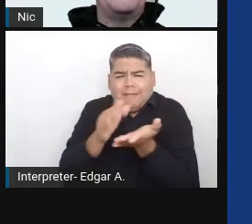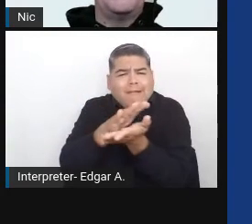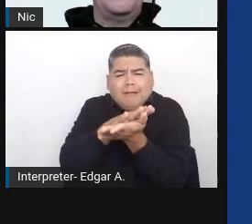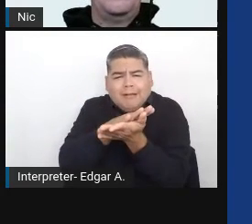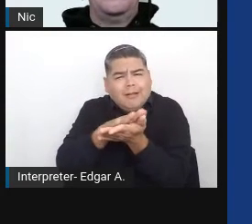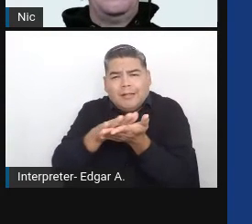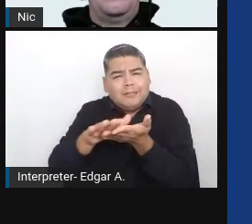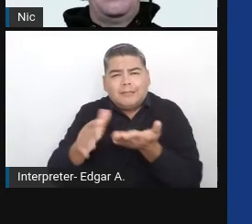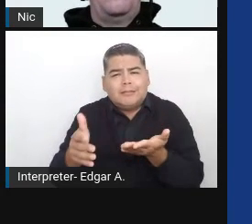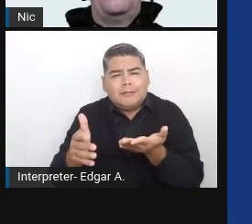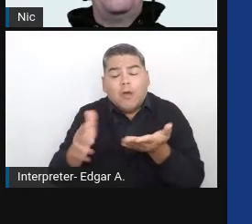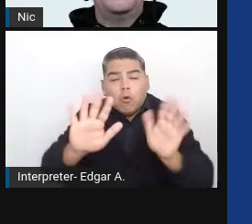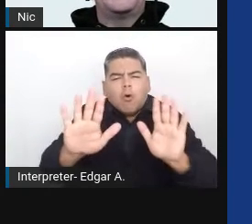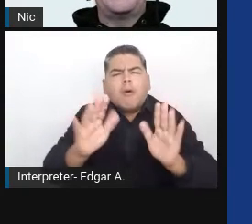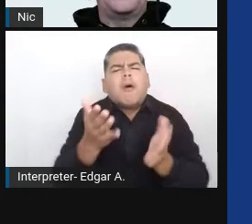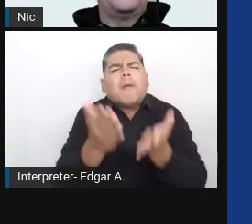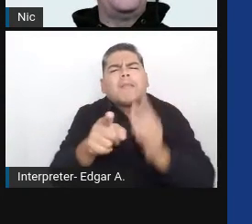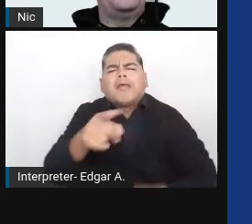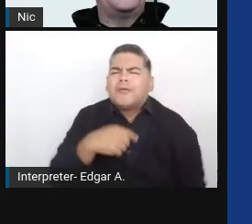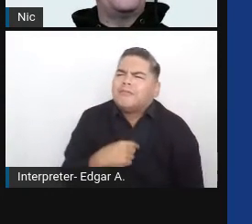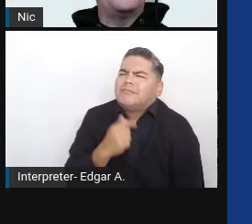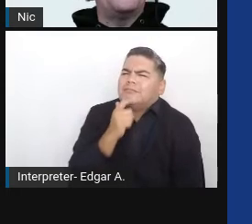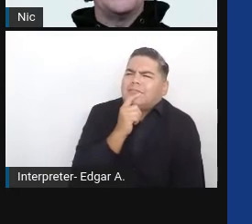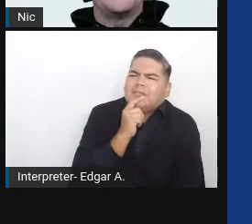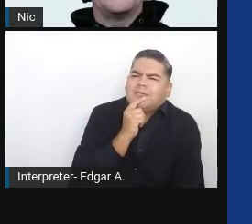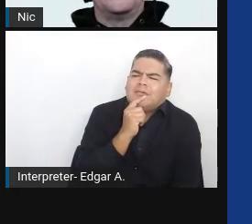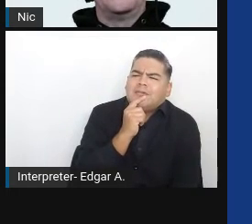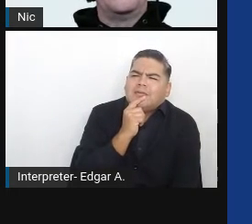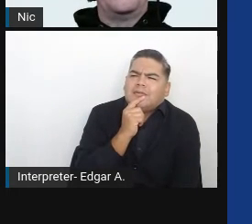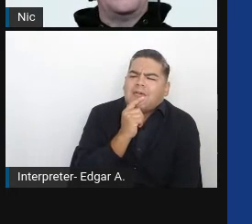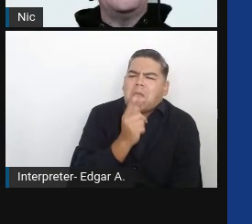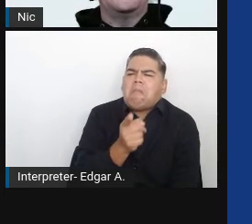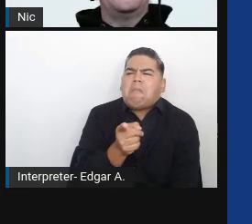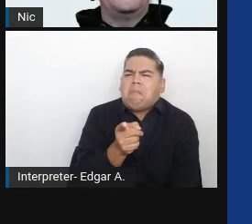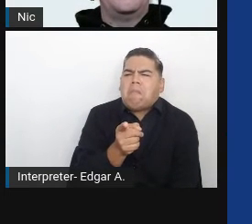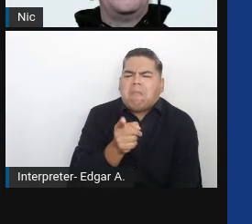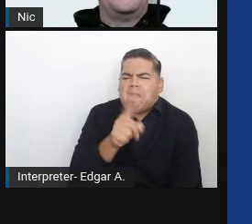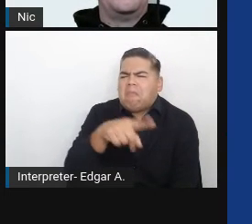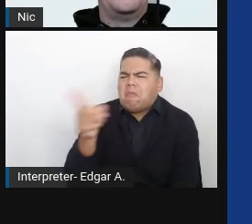but what's that got to do with WordPress?"